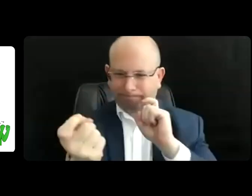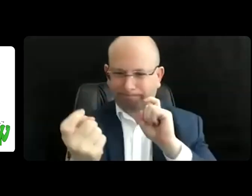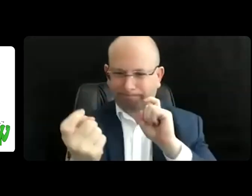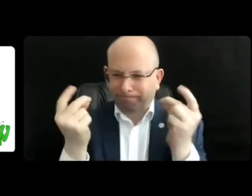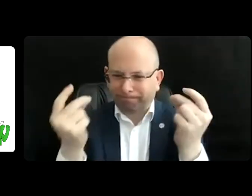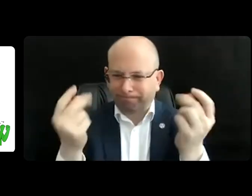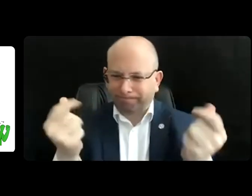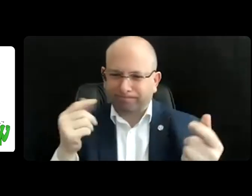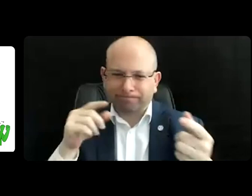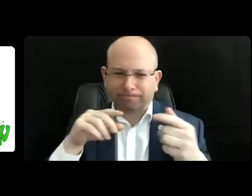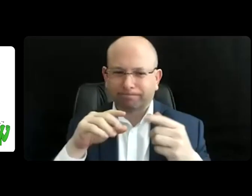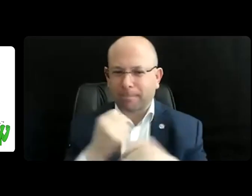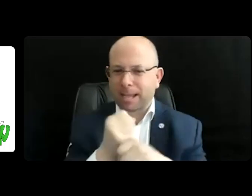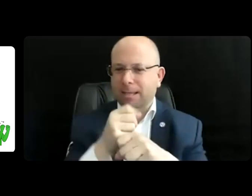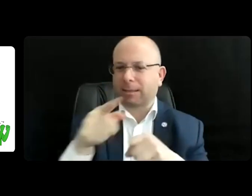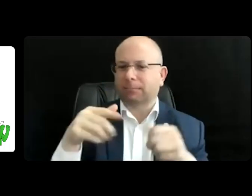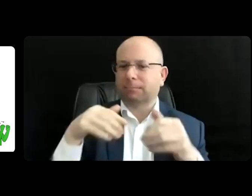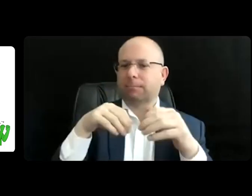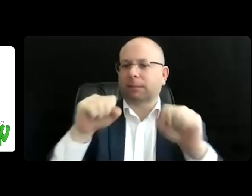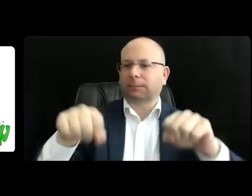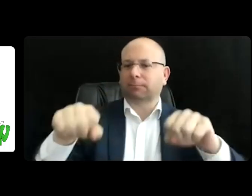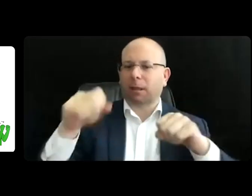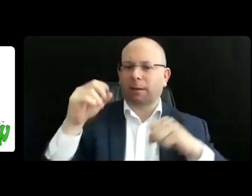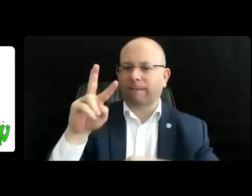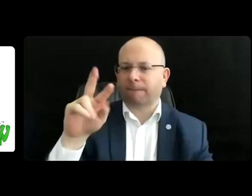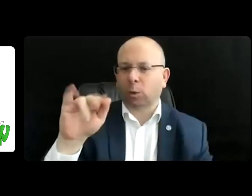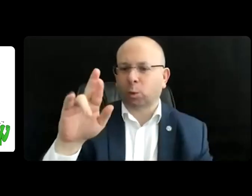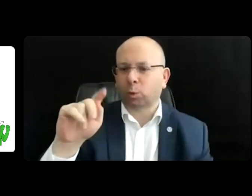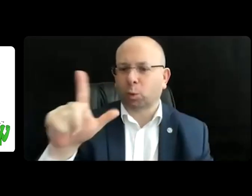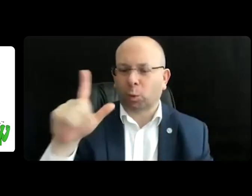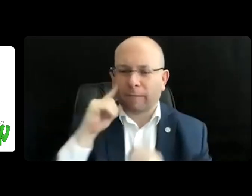It was supposed to be in Chicago, but things have shifted pretty quickly this year.